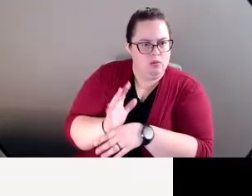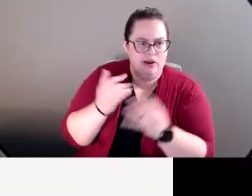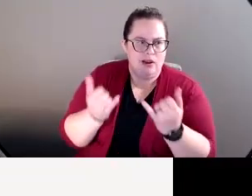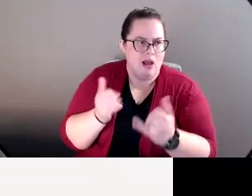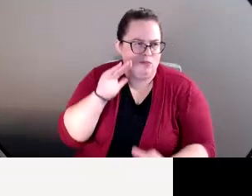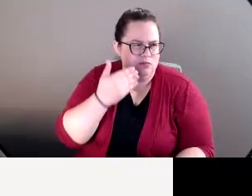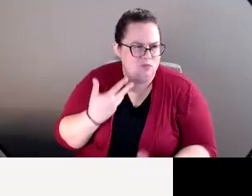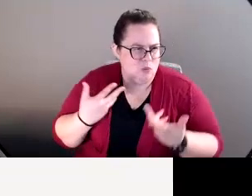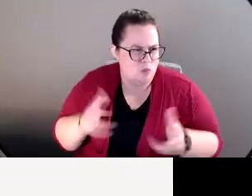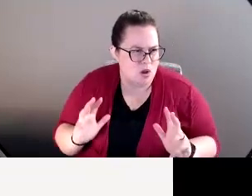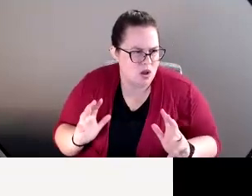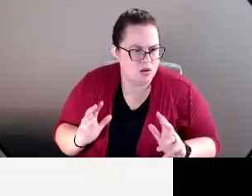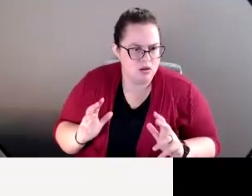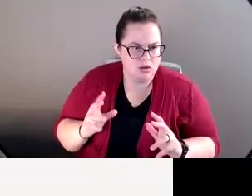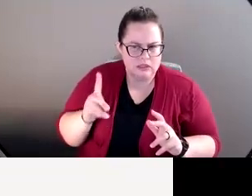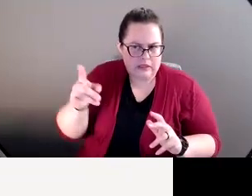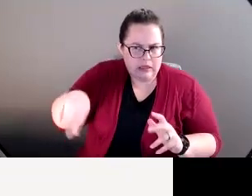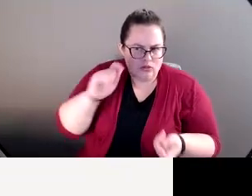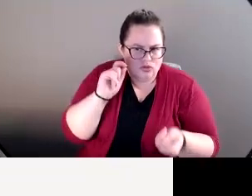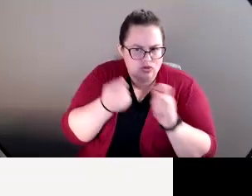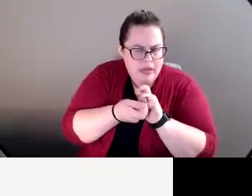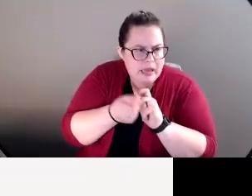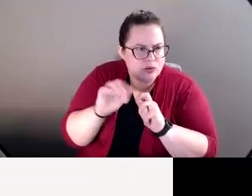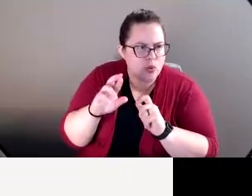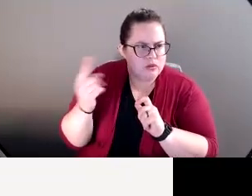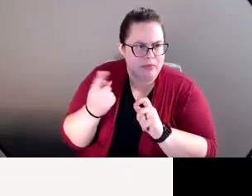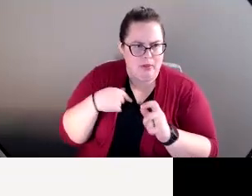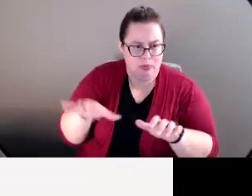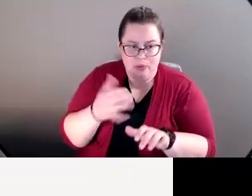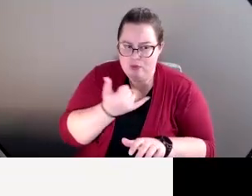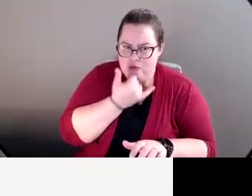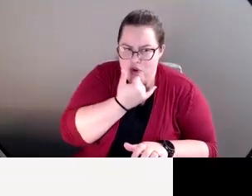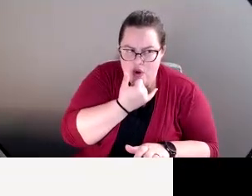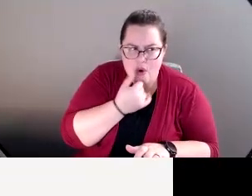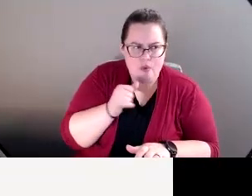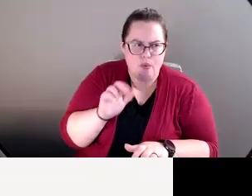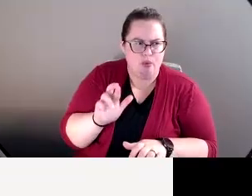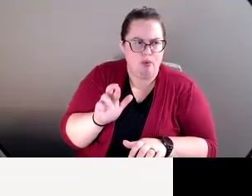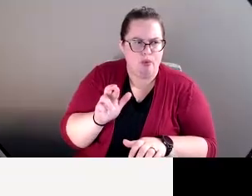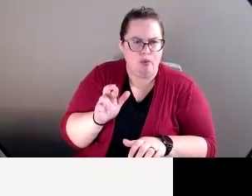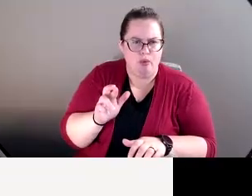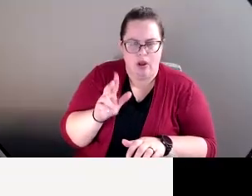Did they change that or is there something that I'm doing wrong? Or, and that's under the share.